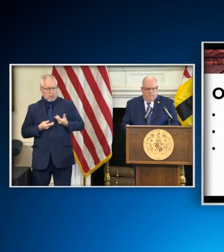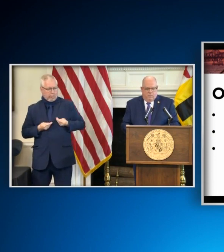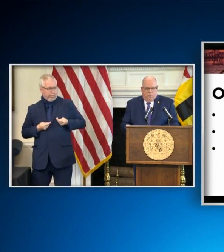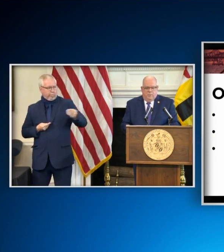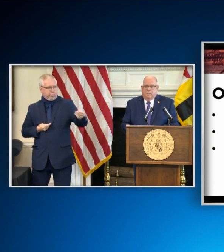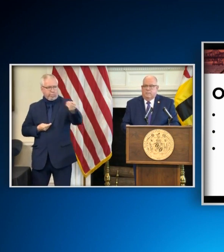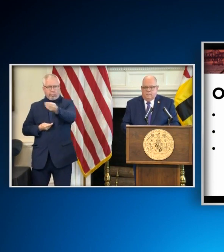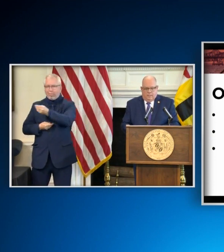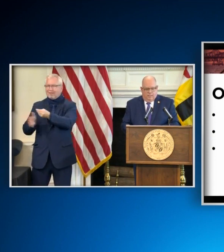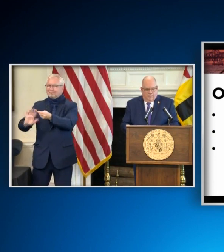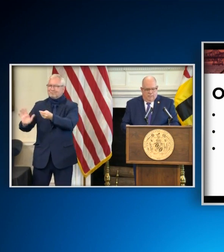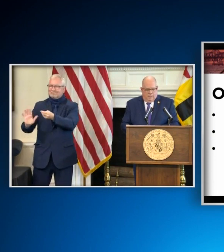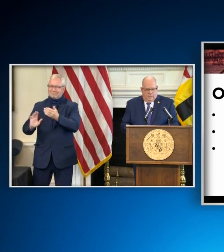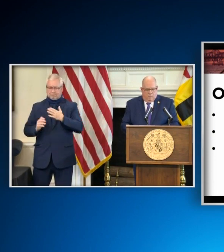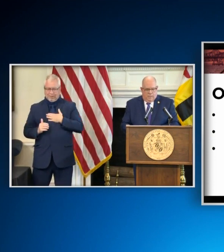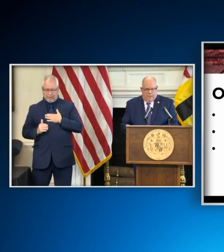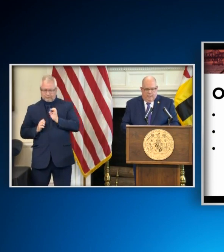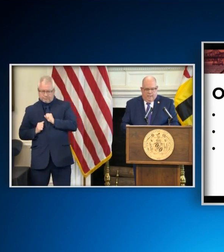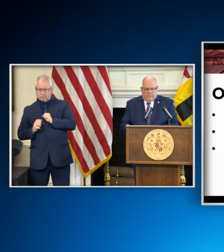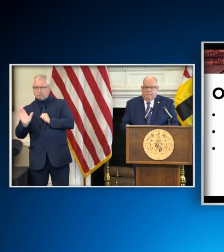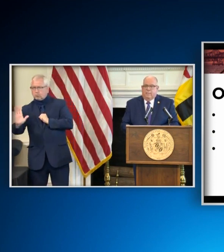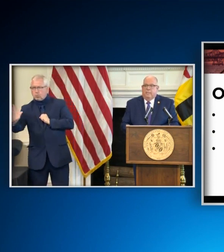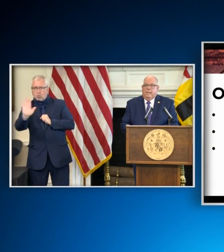LIMITED TOUCHING OF SHARED EQUIPMENT AND GEAR.